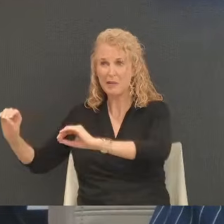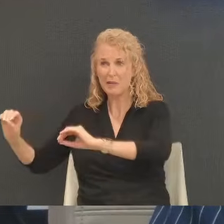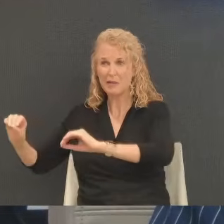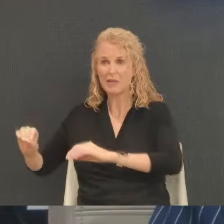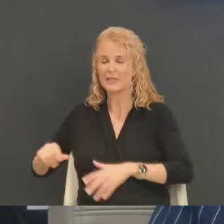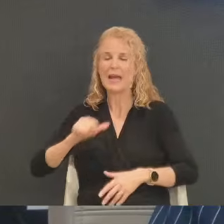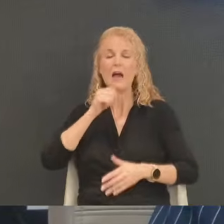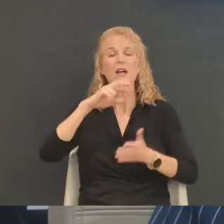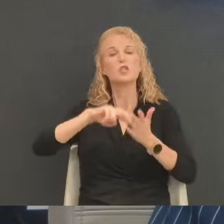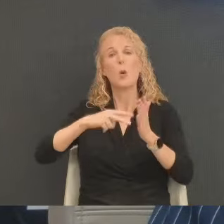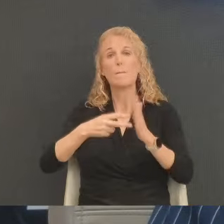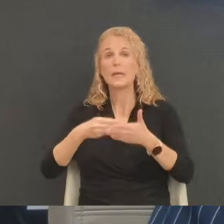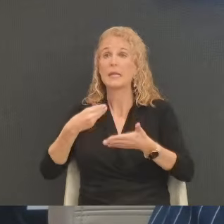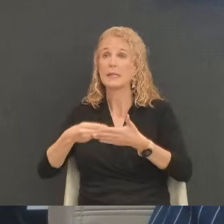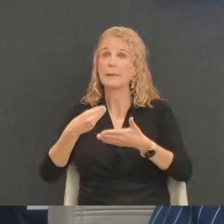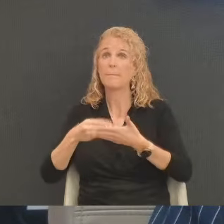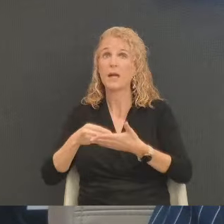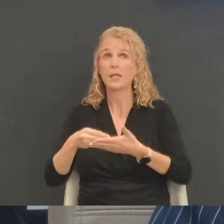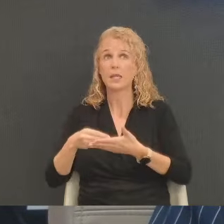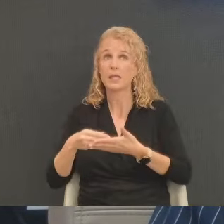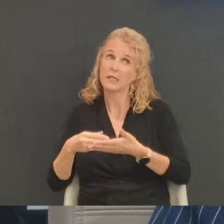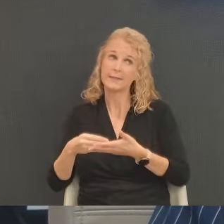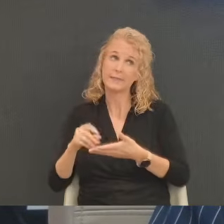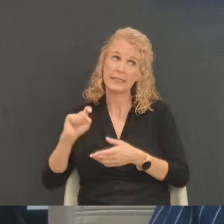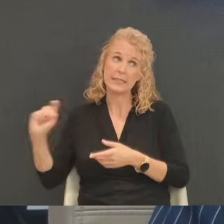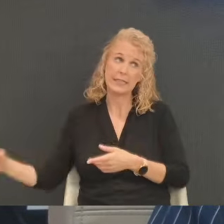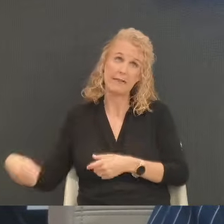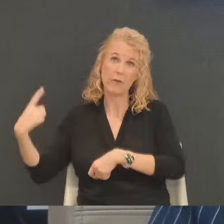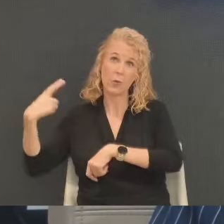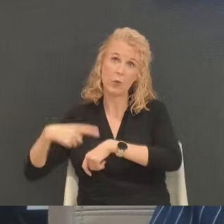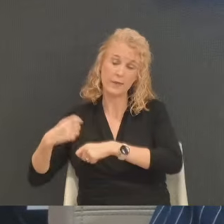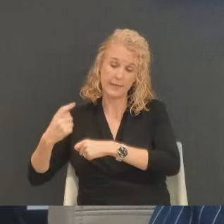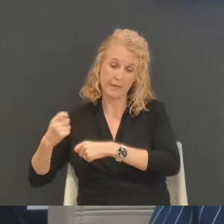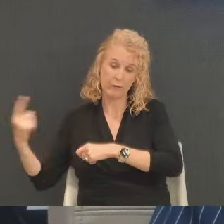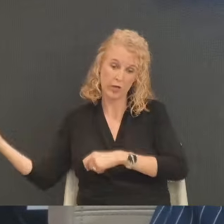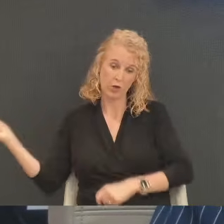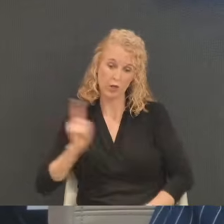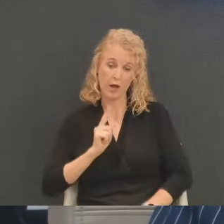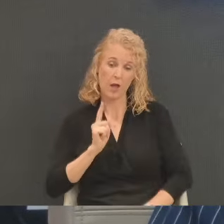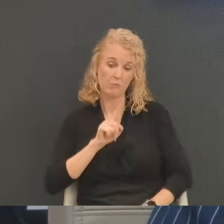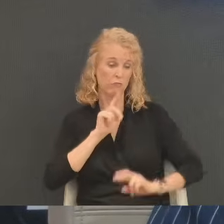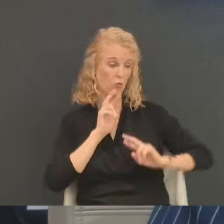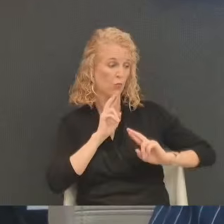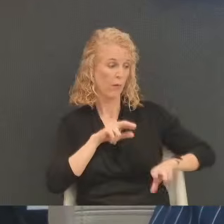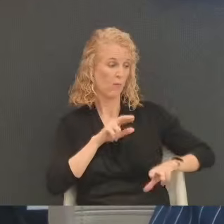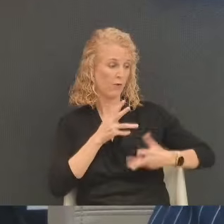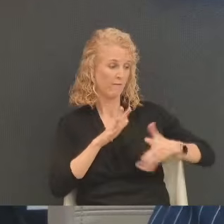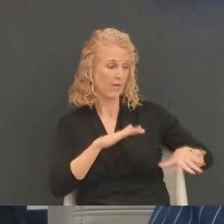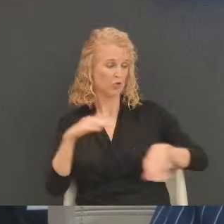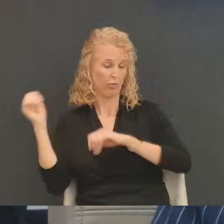the money and then they come in once a year to our committee and report about what they're doing.